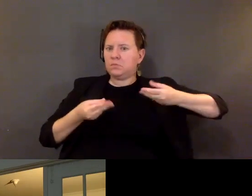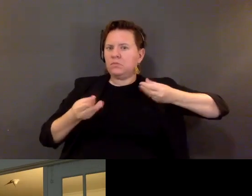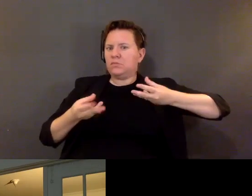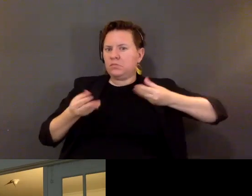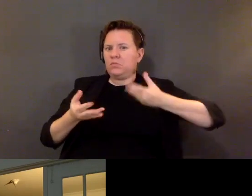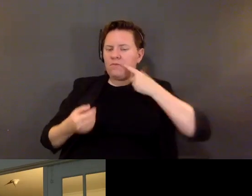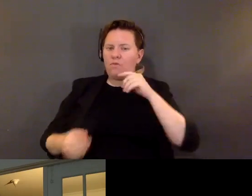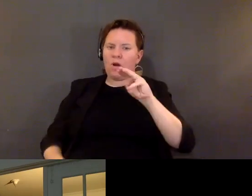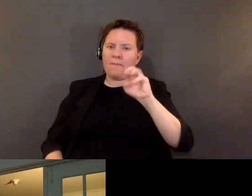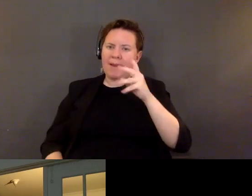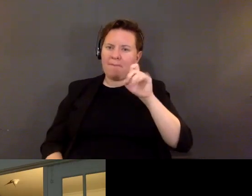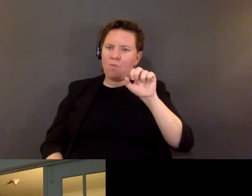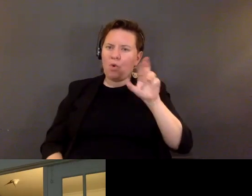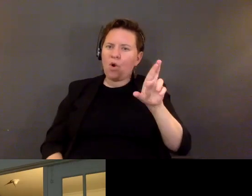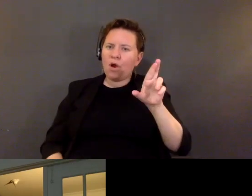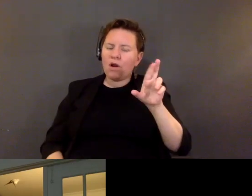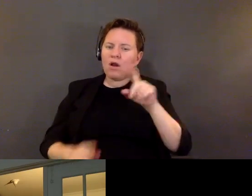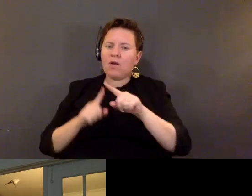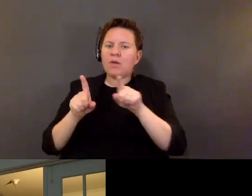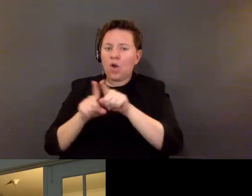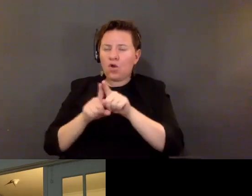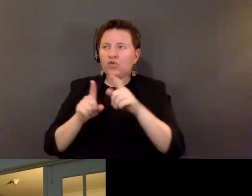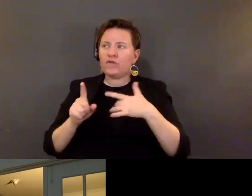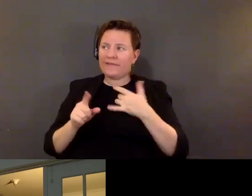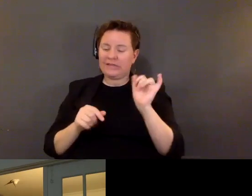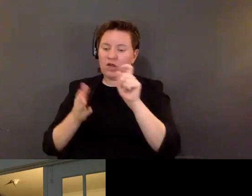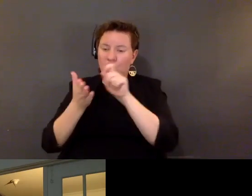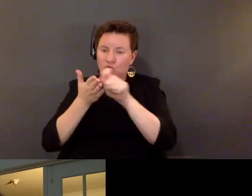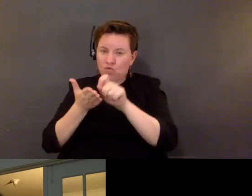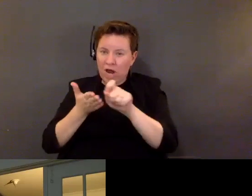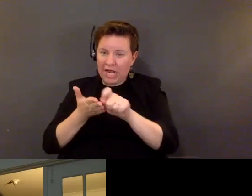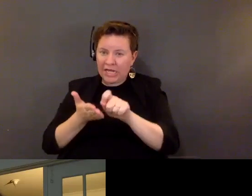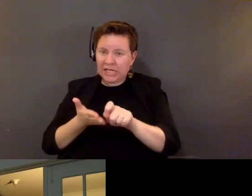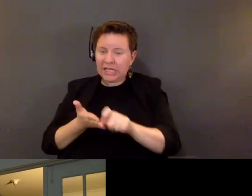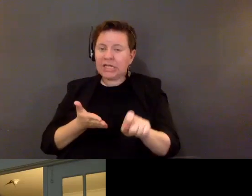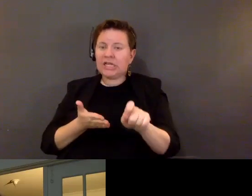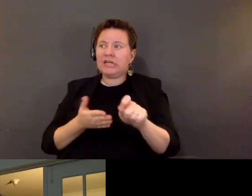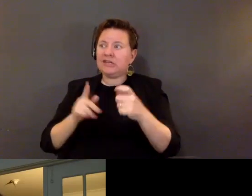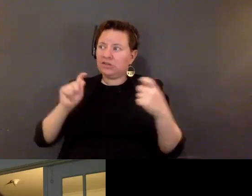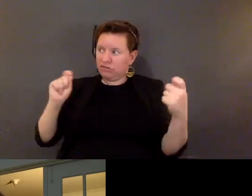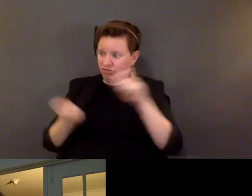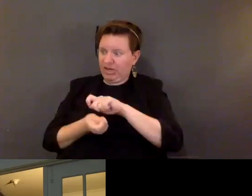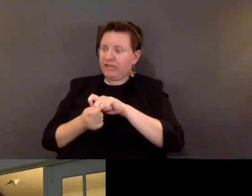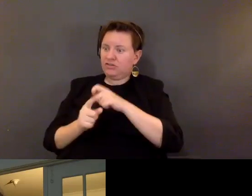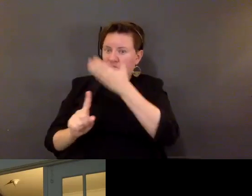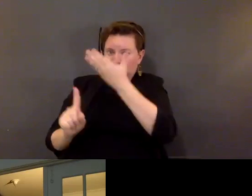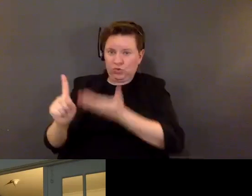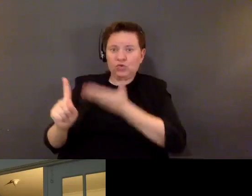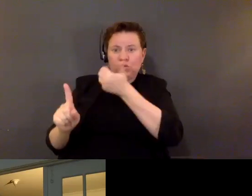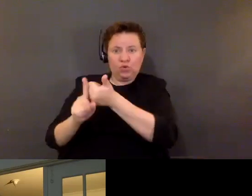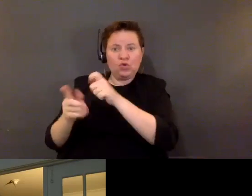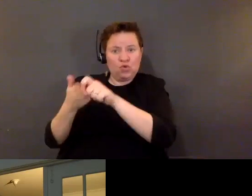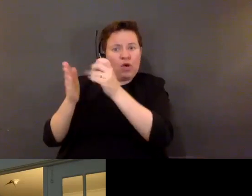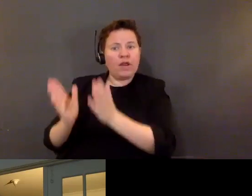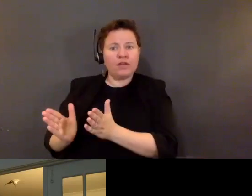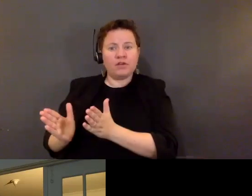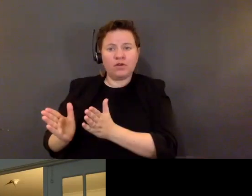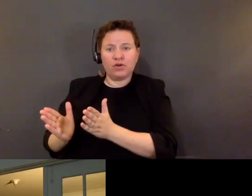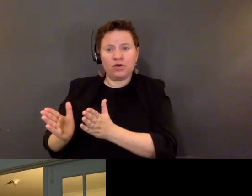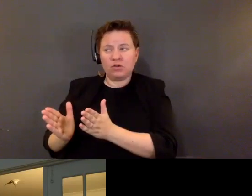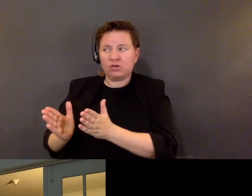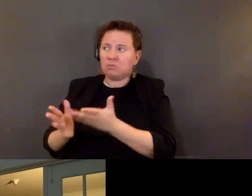it seems also as though the writing changes you changes the writer um i